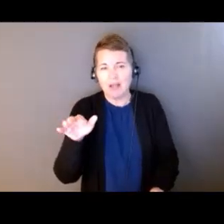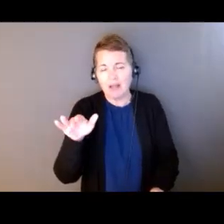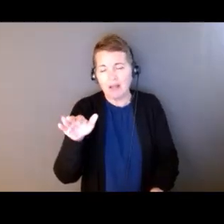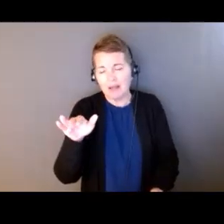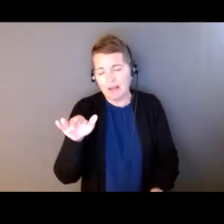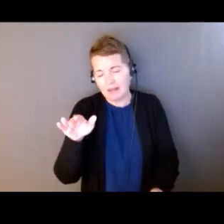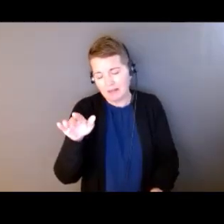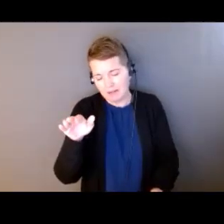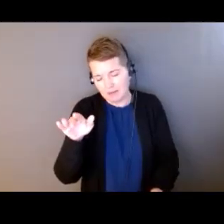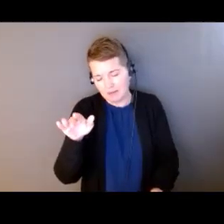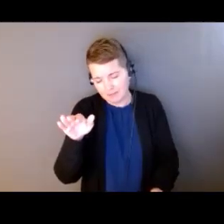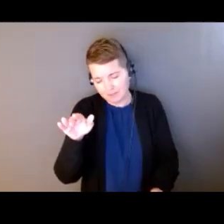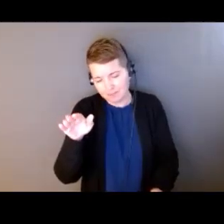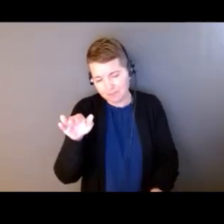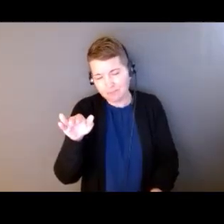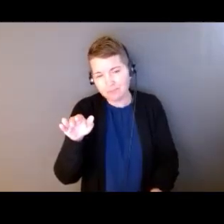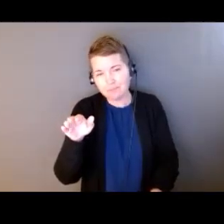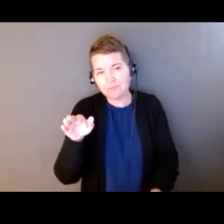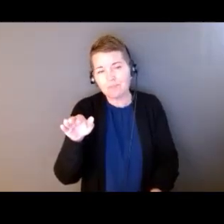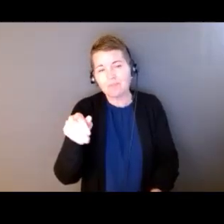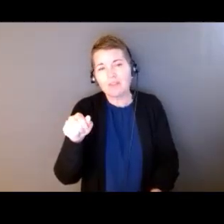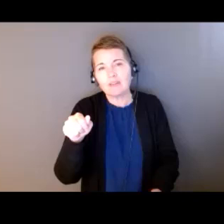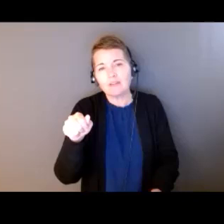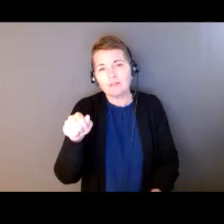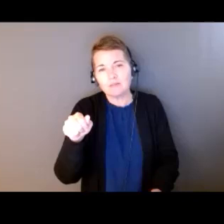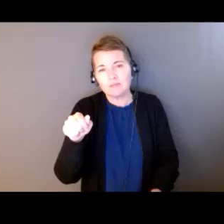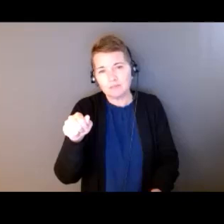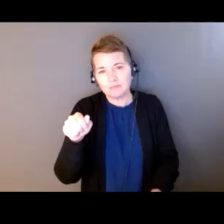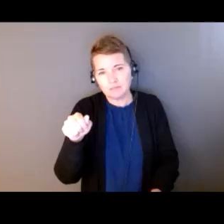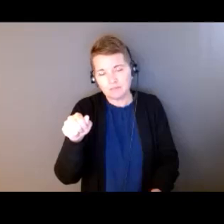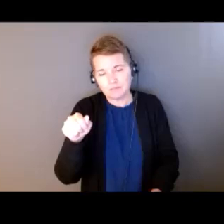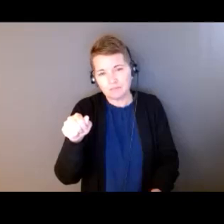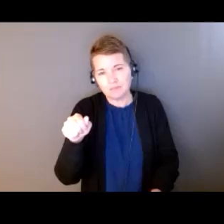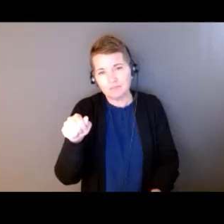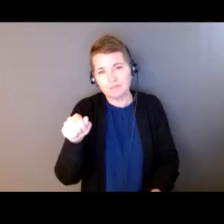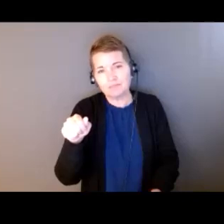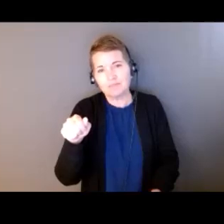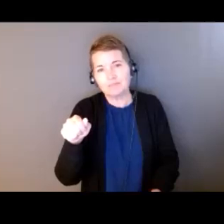specifically what part of the criteria a question is pointing to.